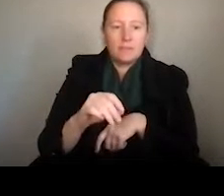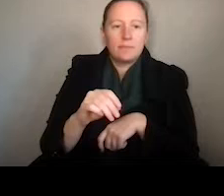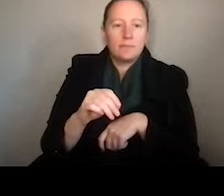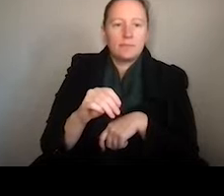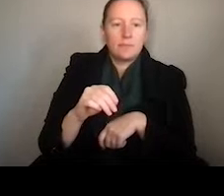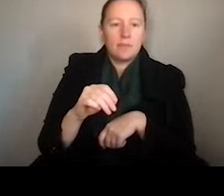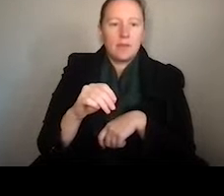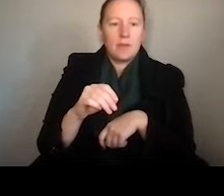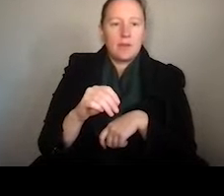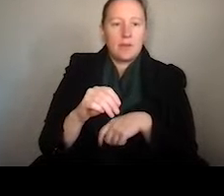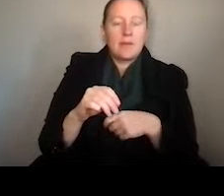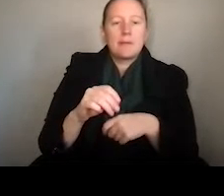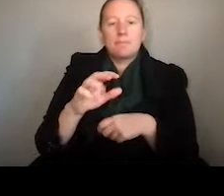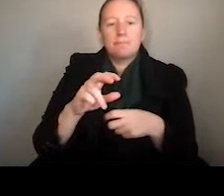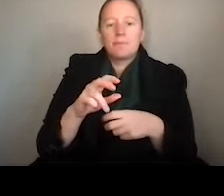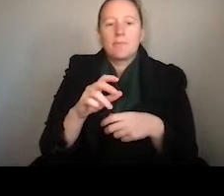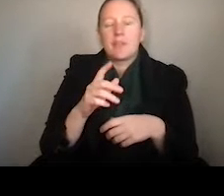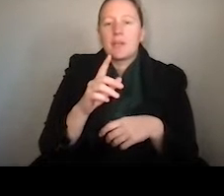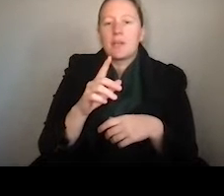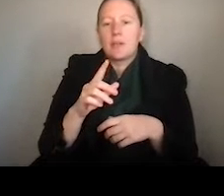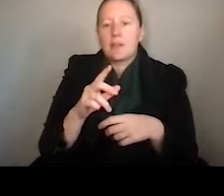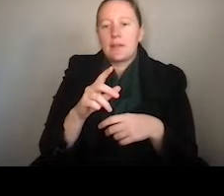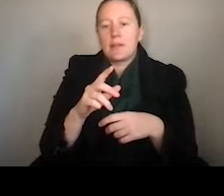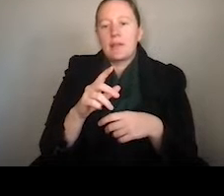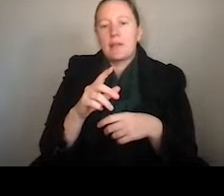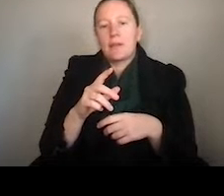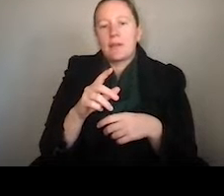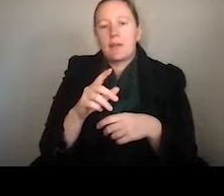impacting STEM faculty with systemic change strategies.